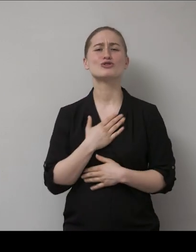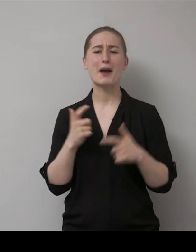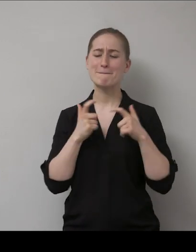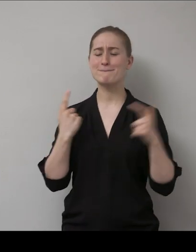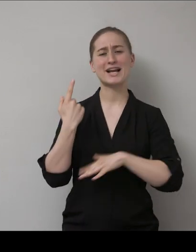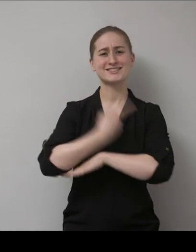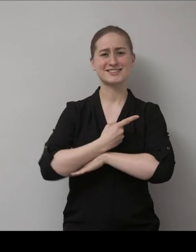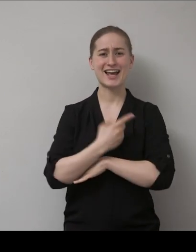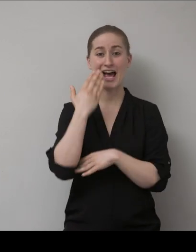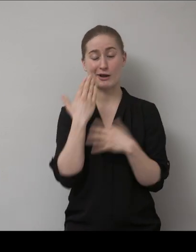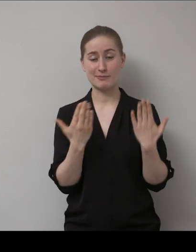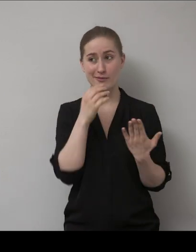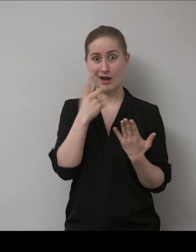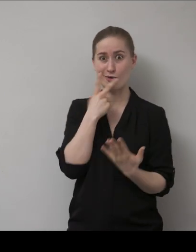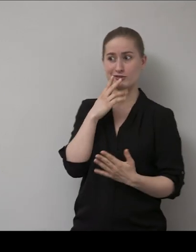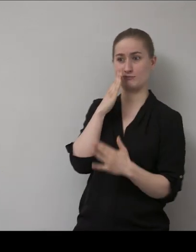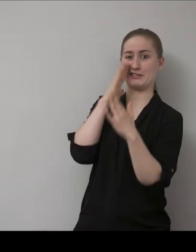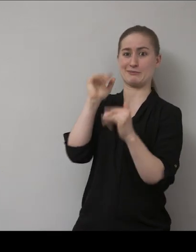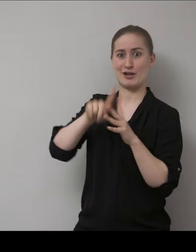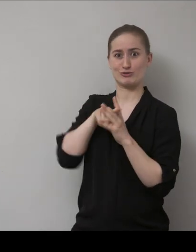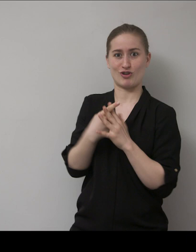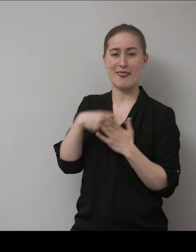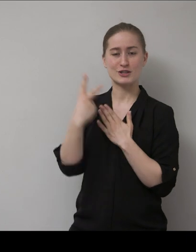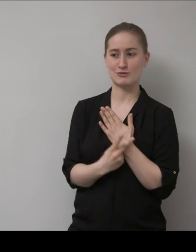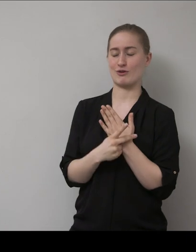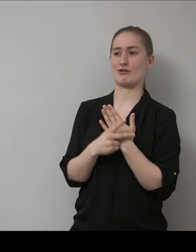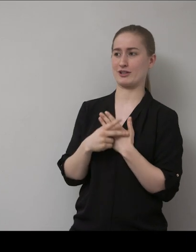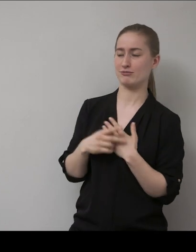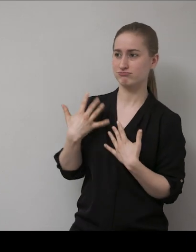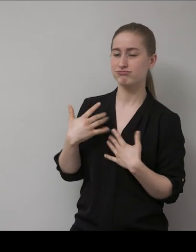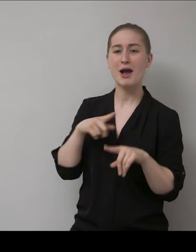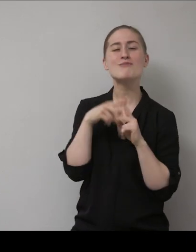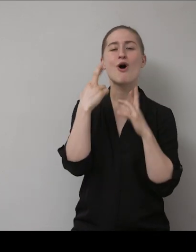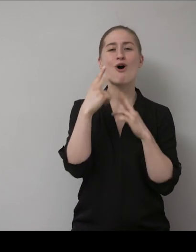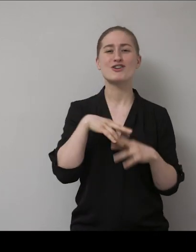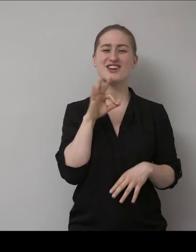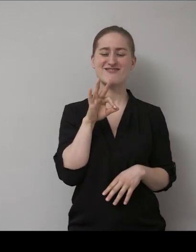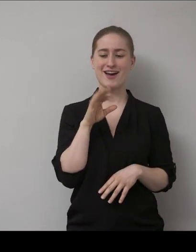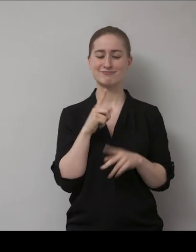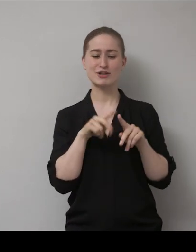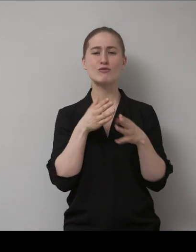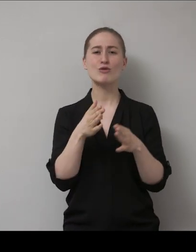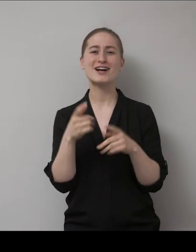I know it may not be what you thought it would be when you started this program, but hopefully, you're finding ways to celebrate with your friends and family,